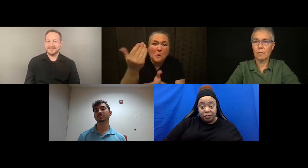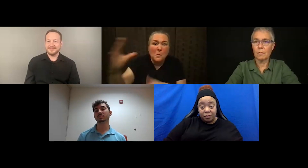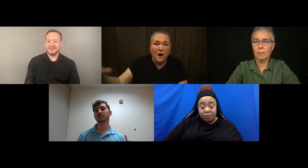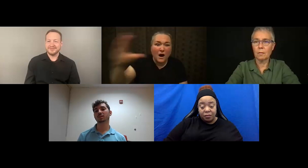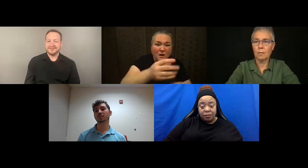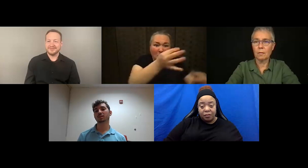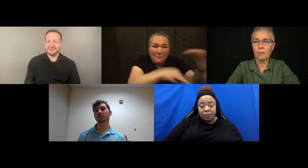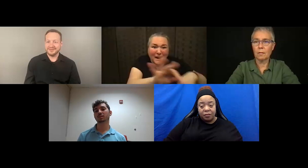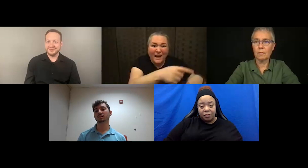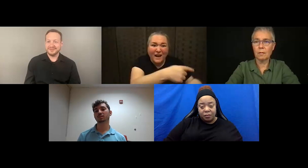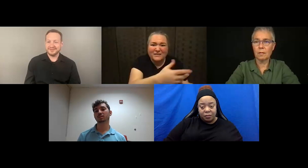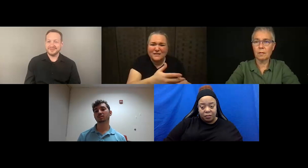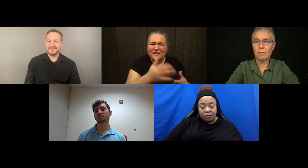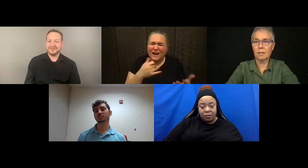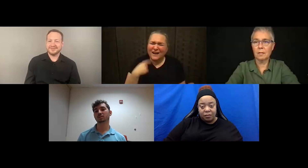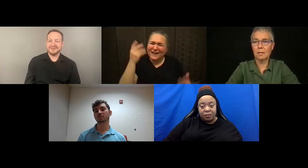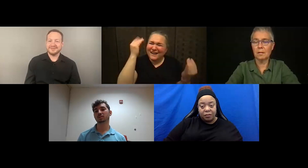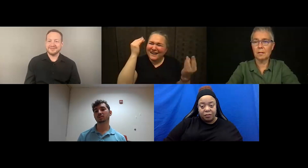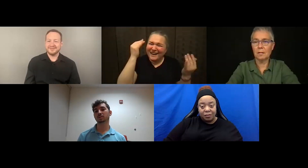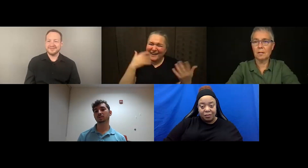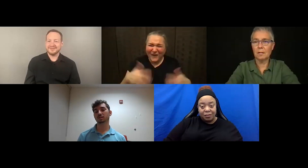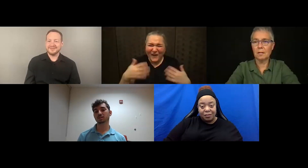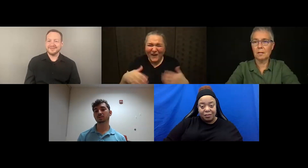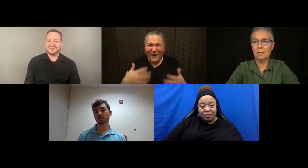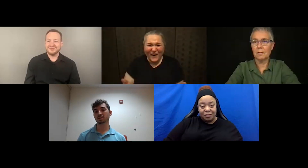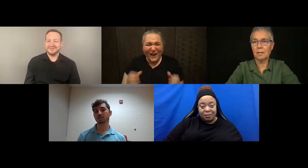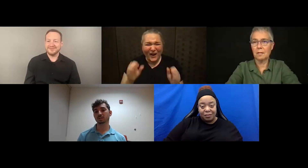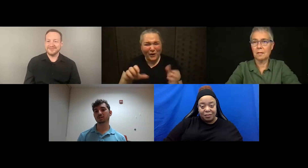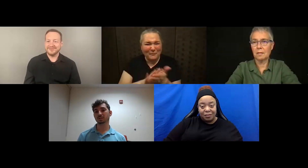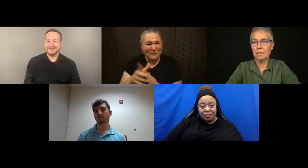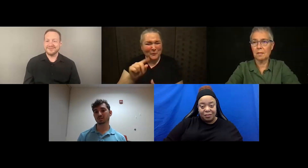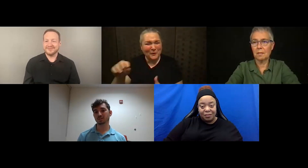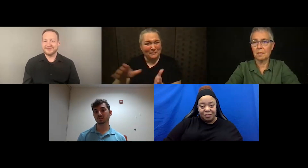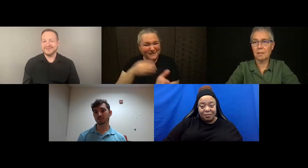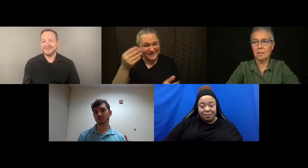then income changes and people's jobs and their careers are entirely